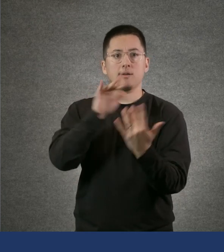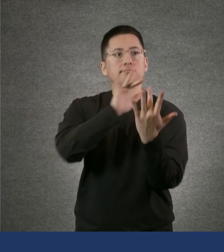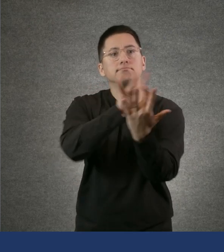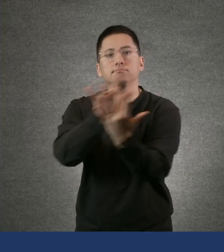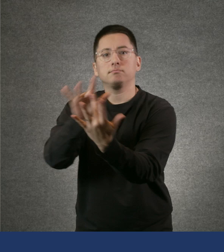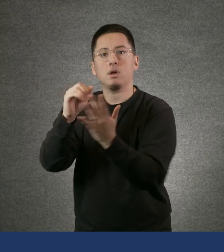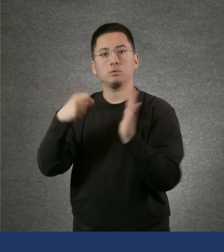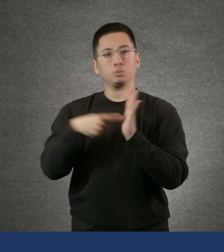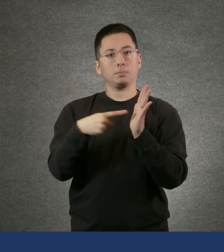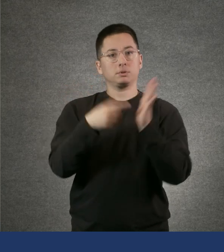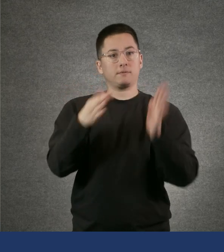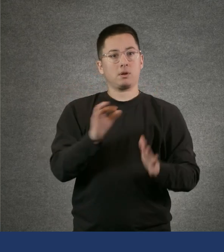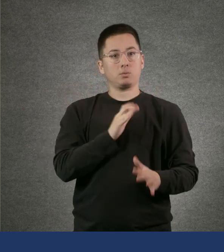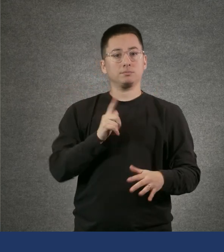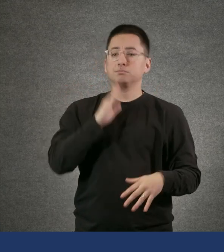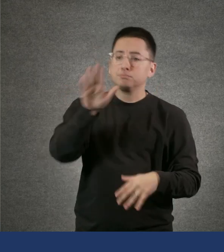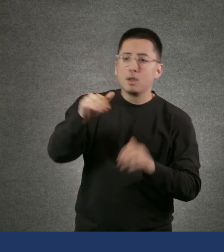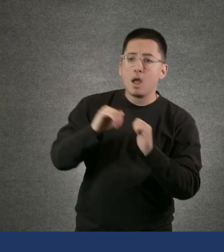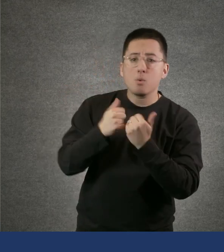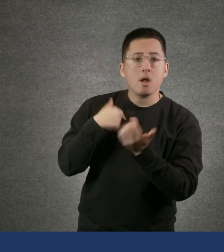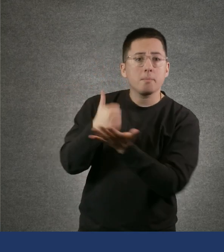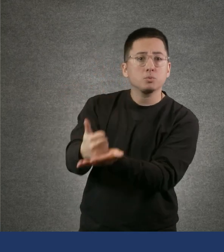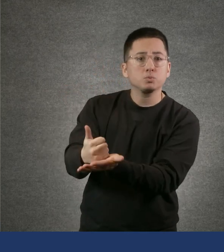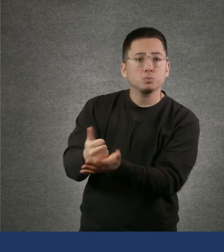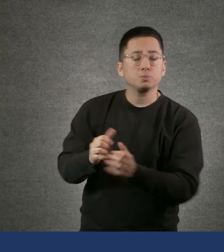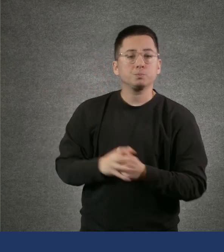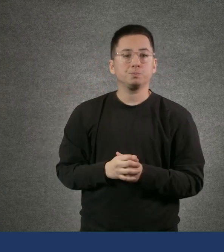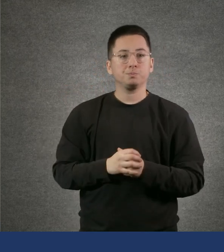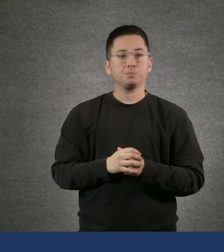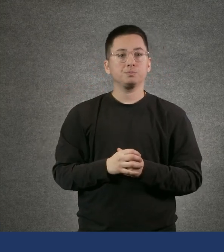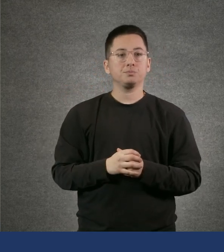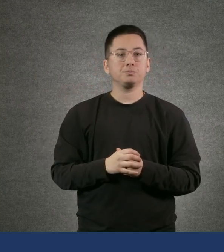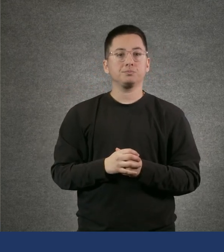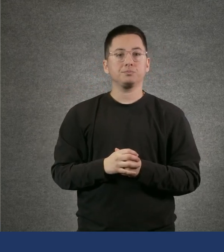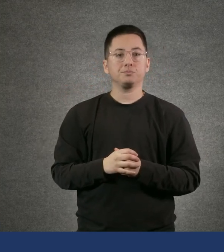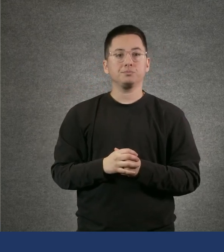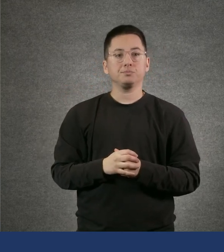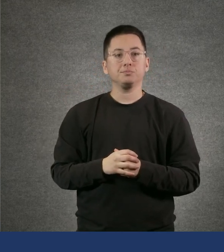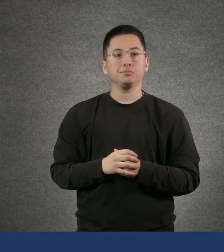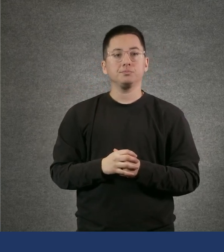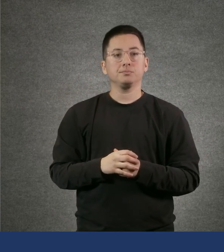So I can reach out and say, as a representative of the council, how can I help you?